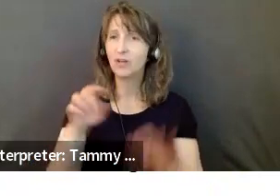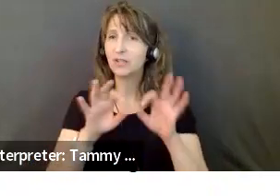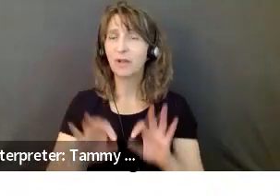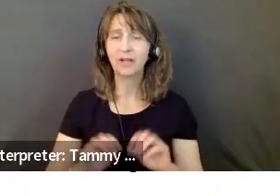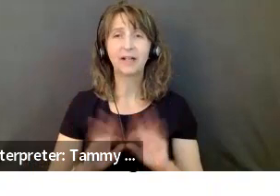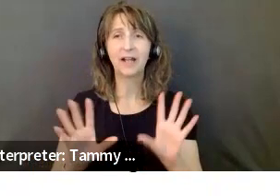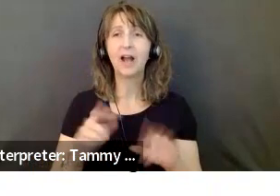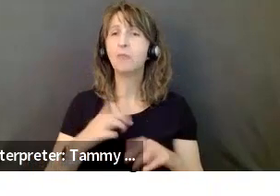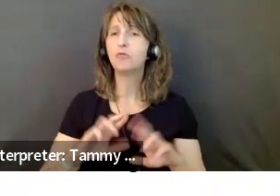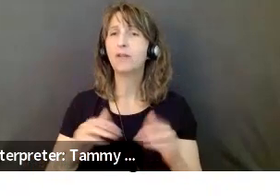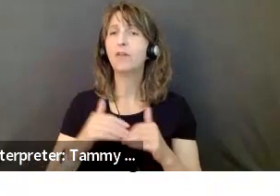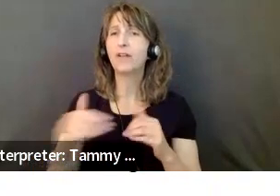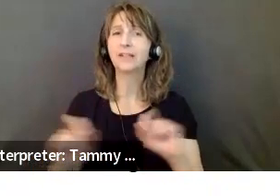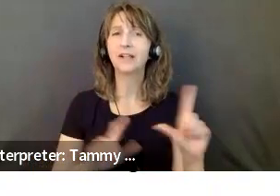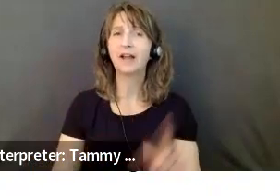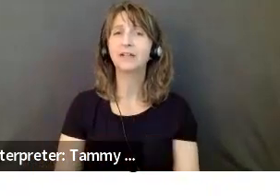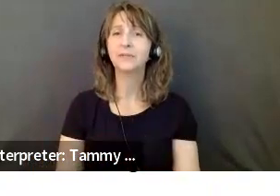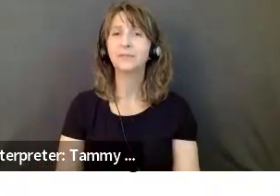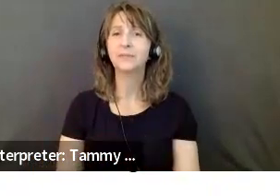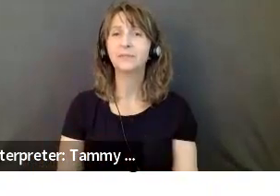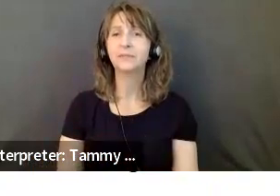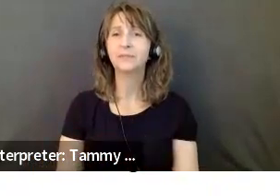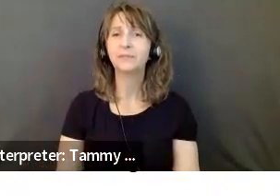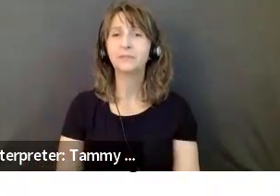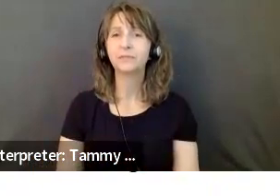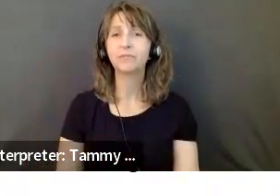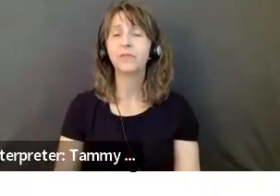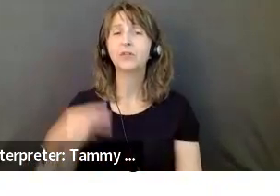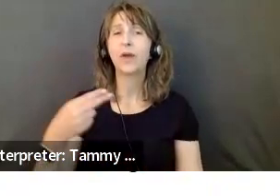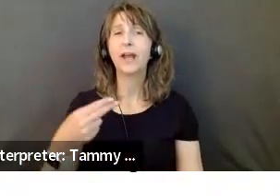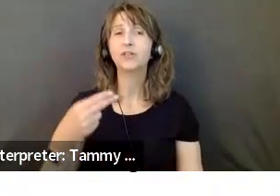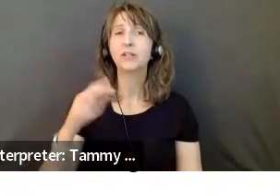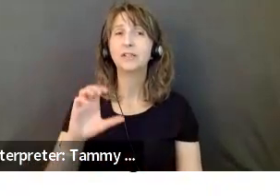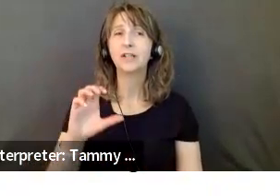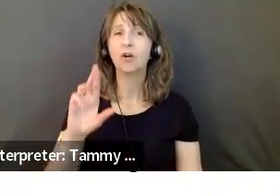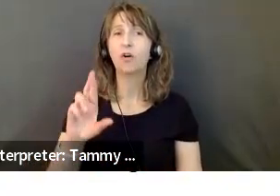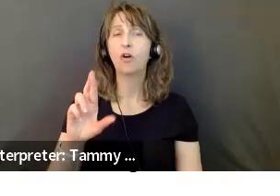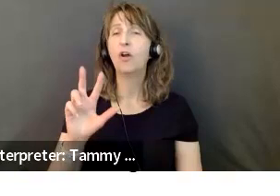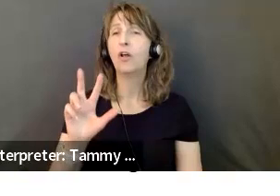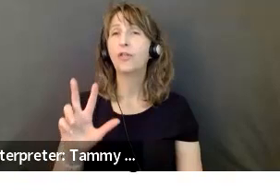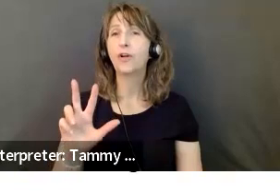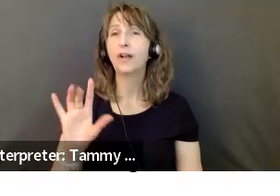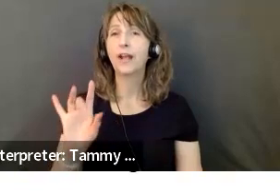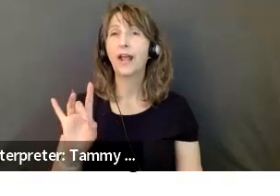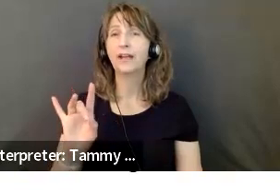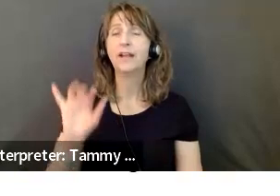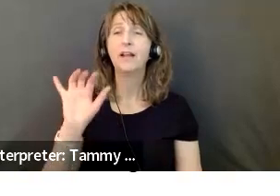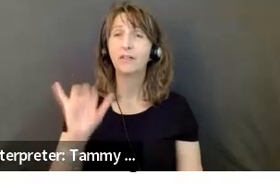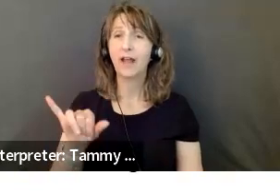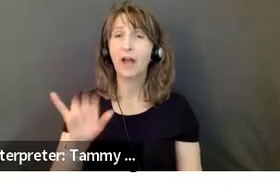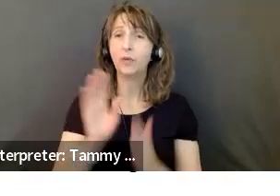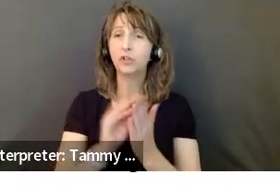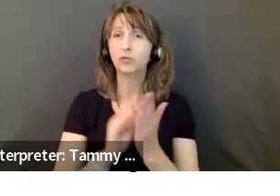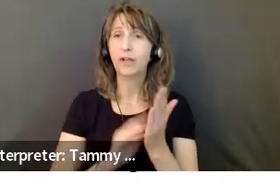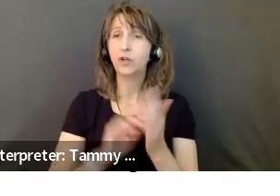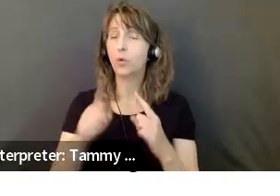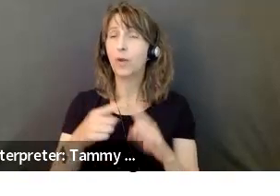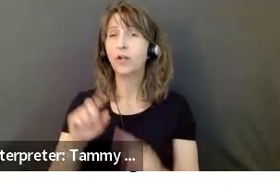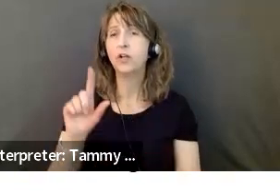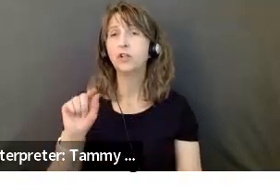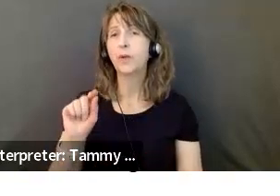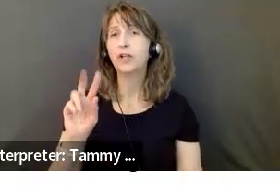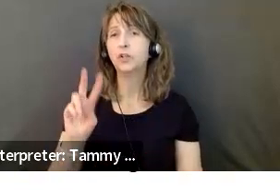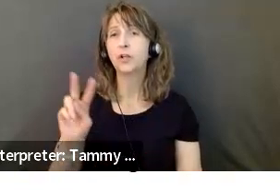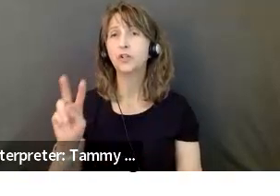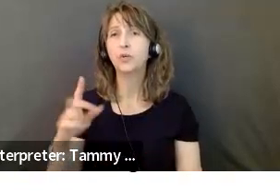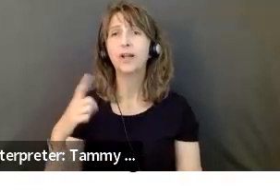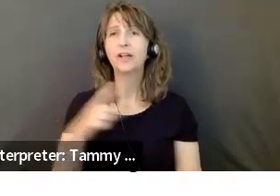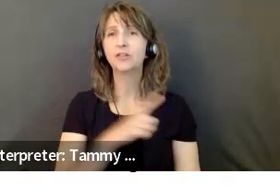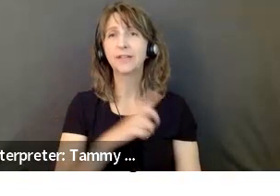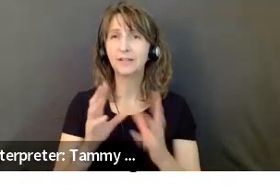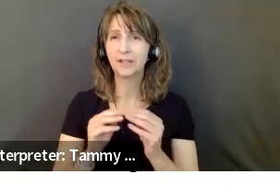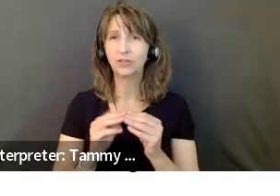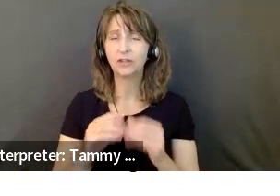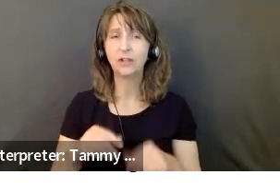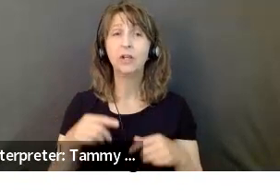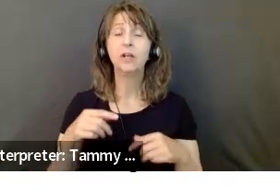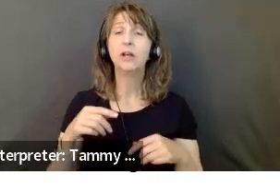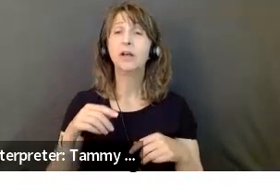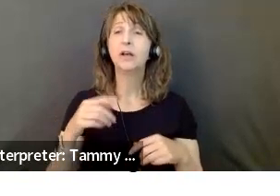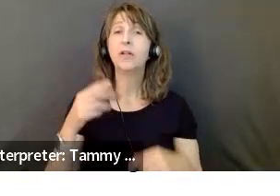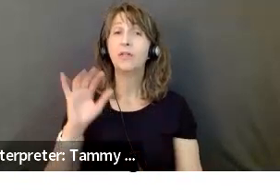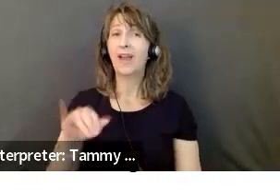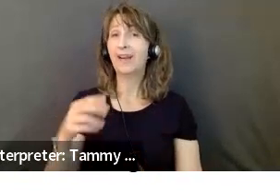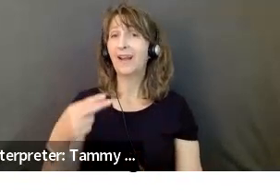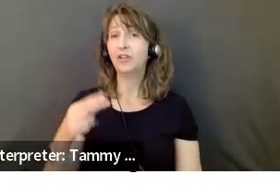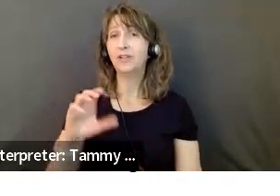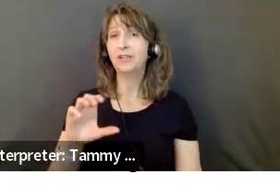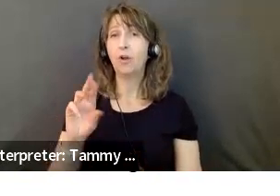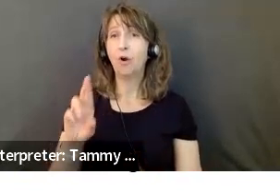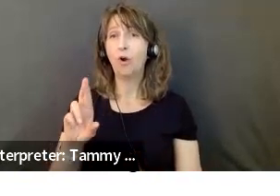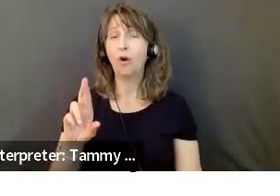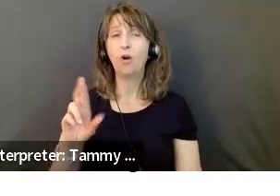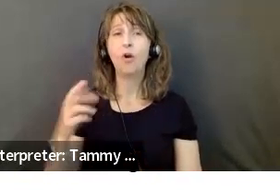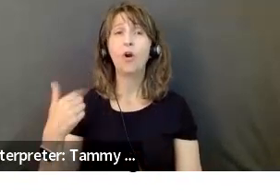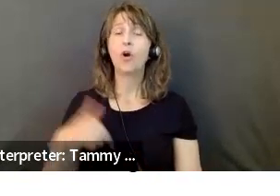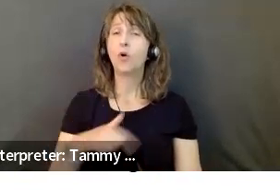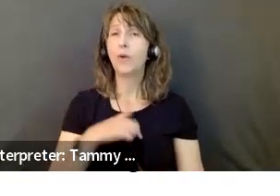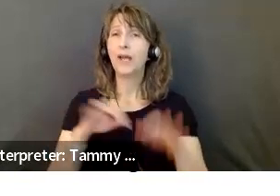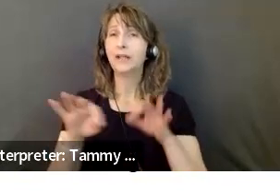Okay, so HCR 38 was written in the 2022 legislative session. And within that HCR, we spelled out very specific.